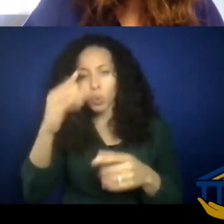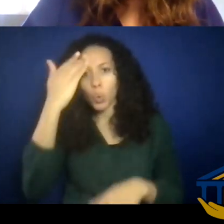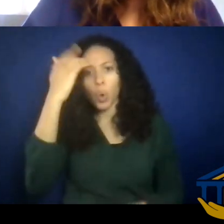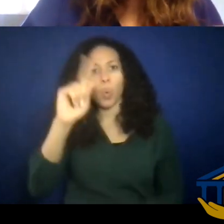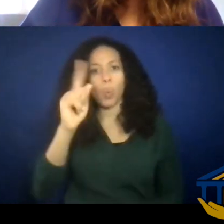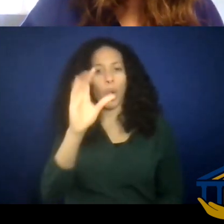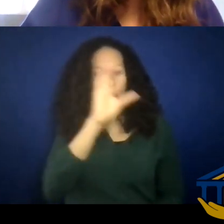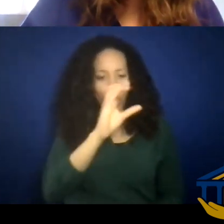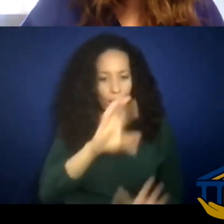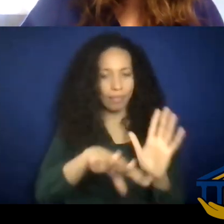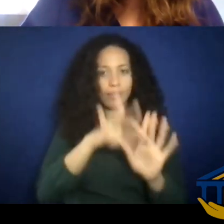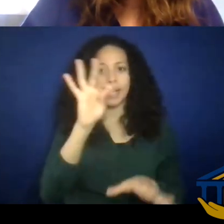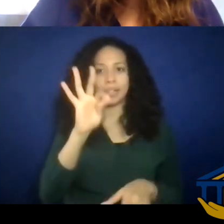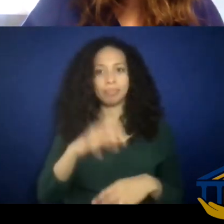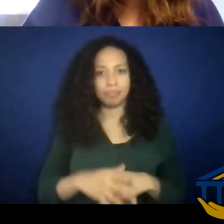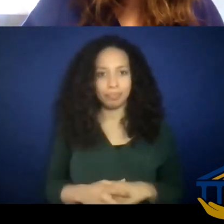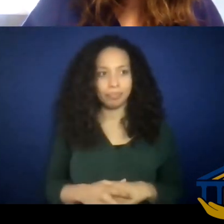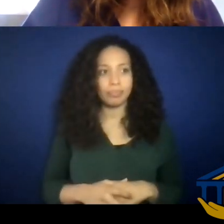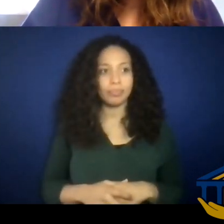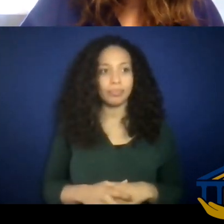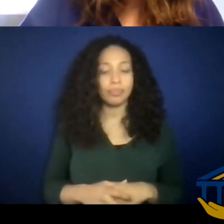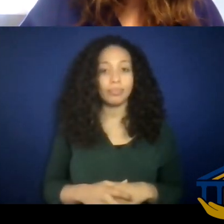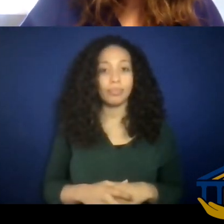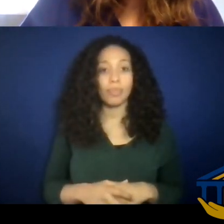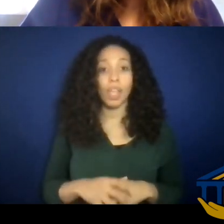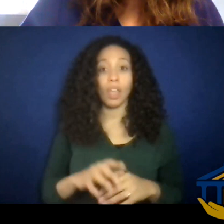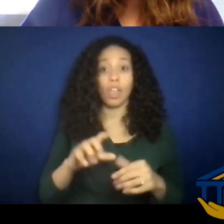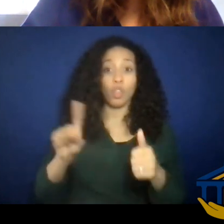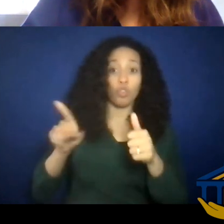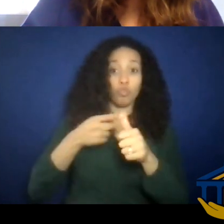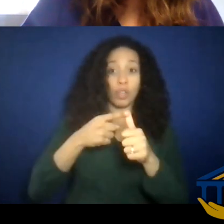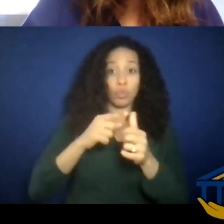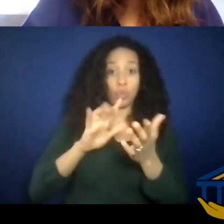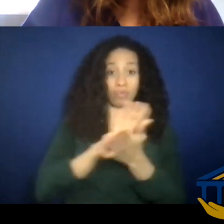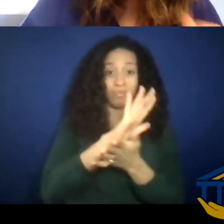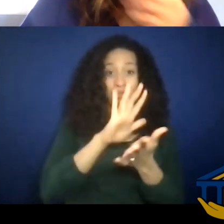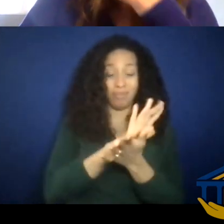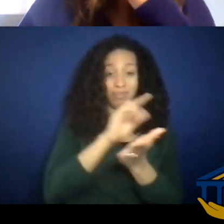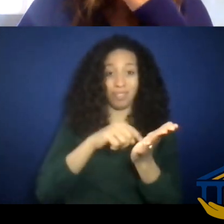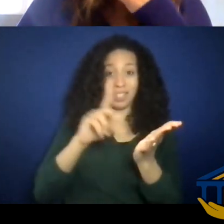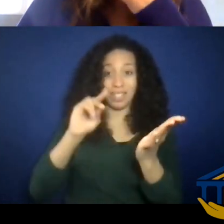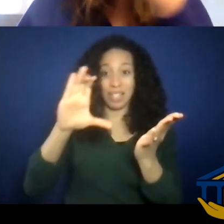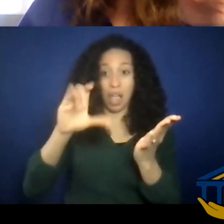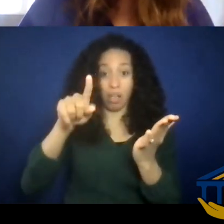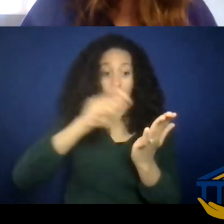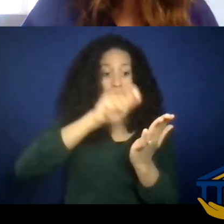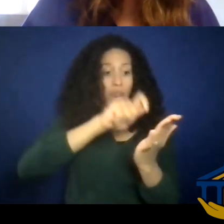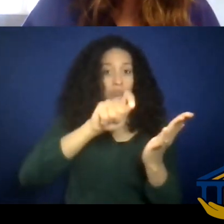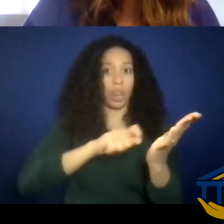Do not mark up original documents, um, make a copy or use sticky notes. I think this is very helpful